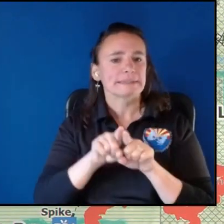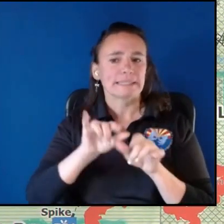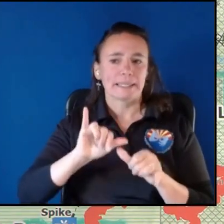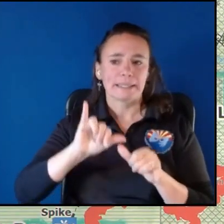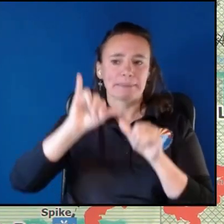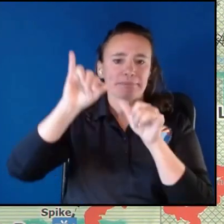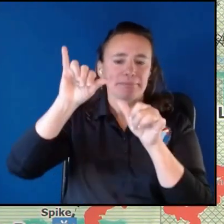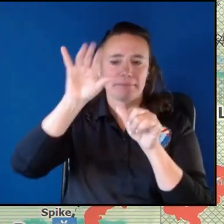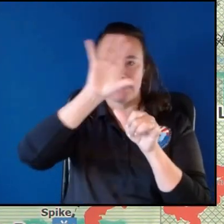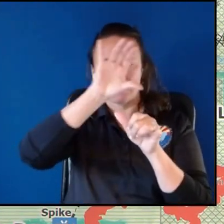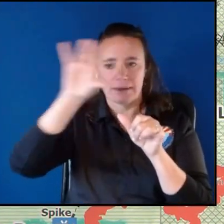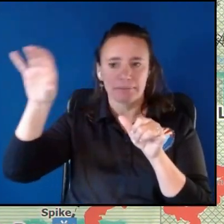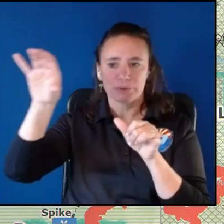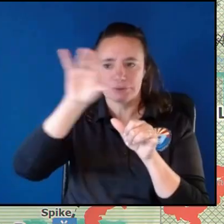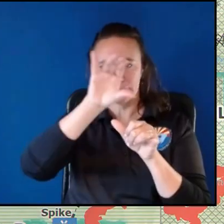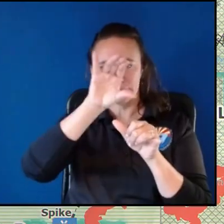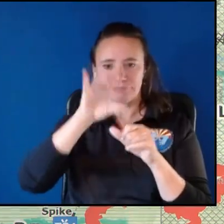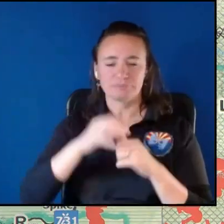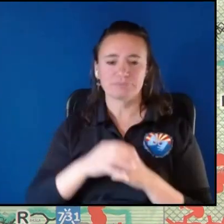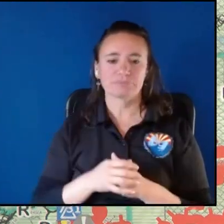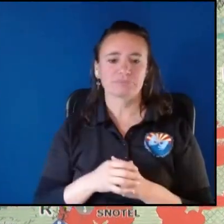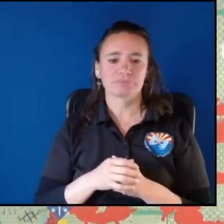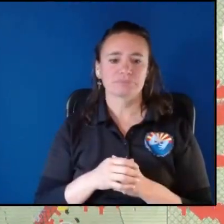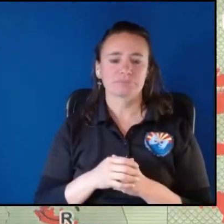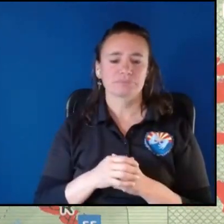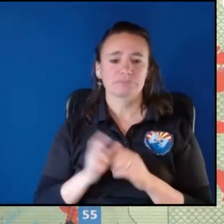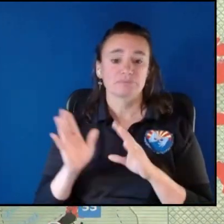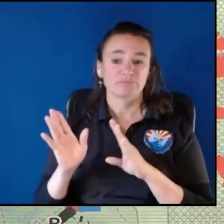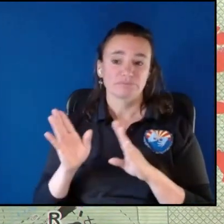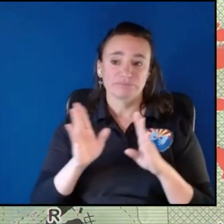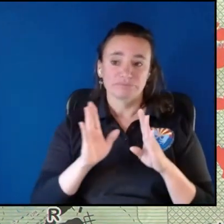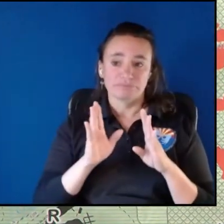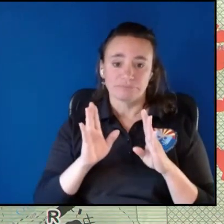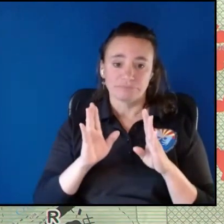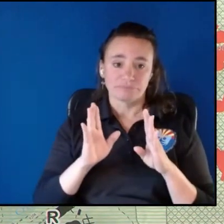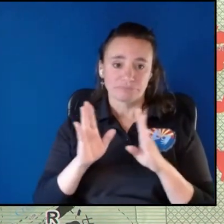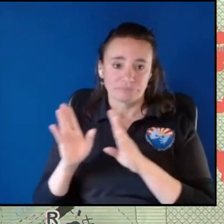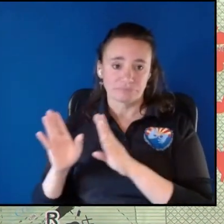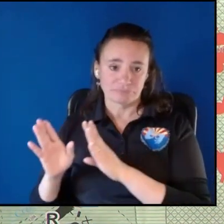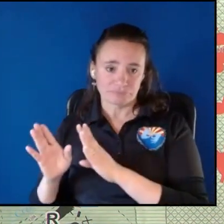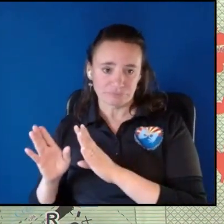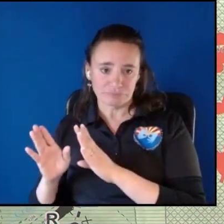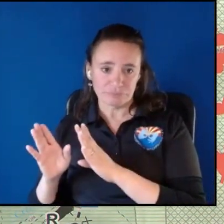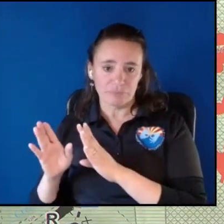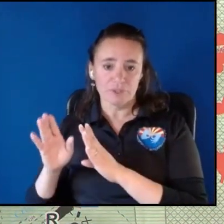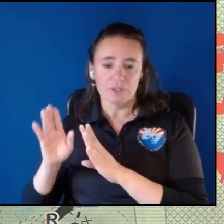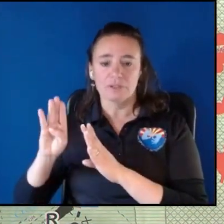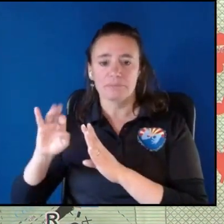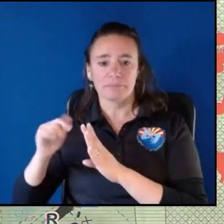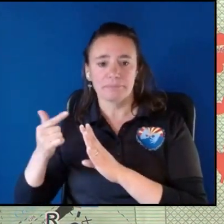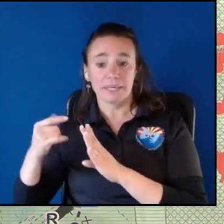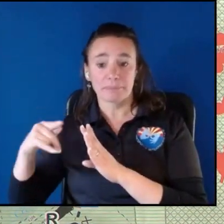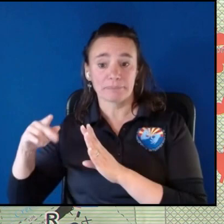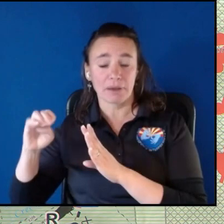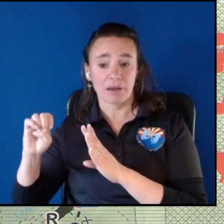Coming down into Big Pine, those folks, you know, a few days ago, we had the incident there where the things